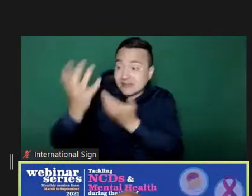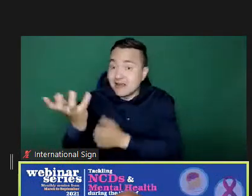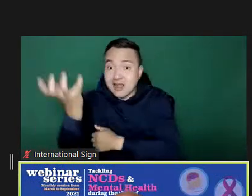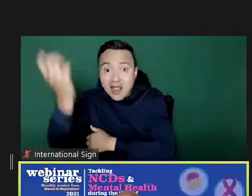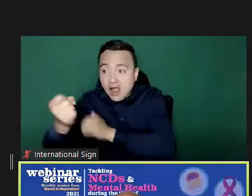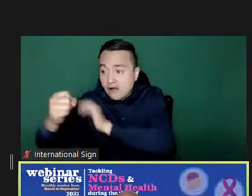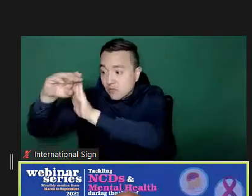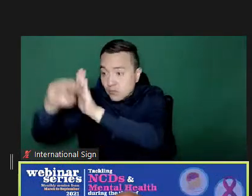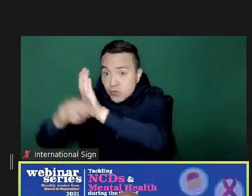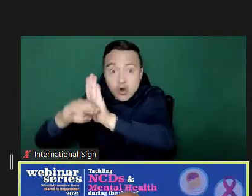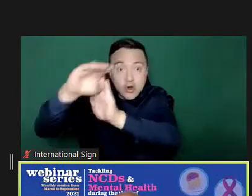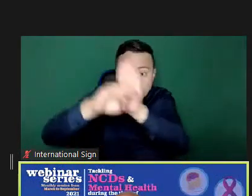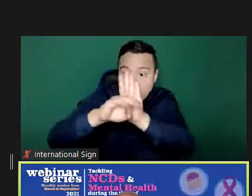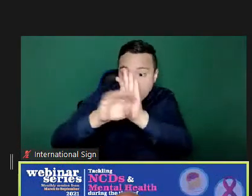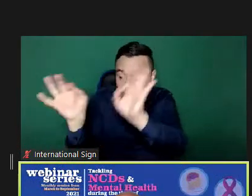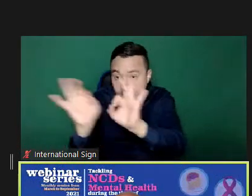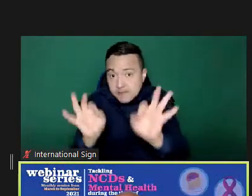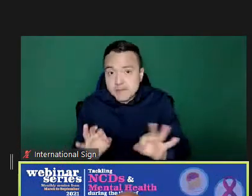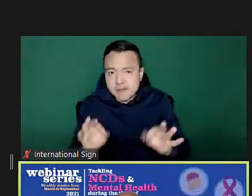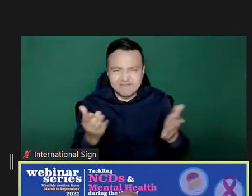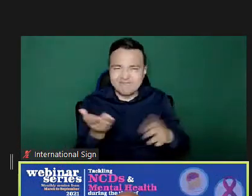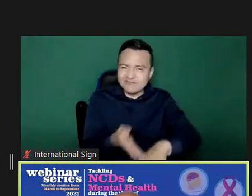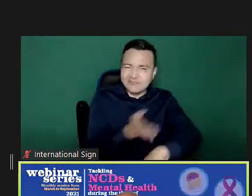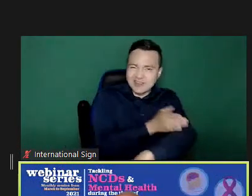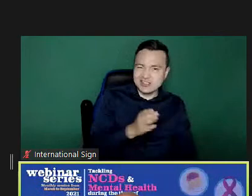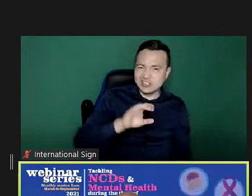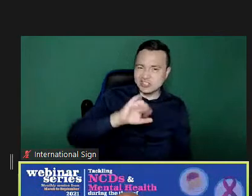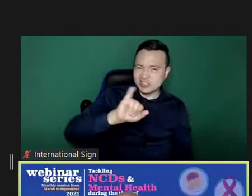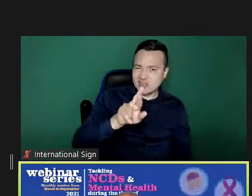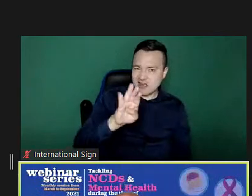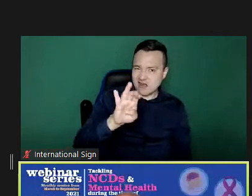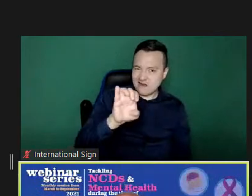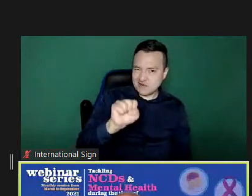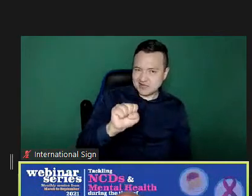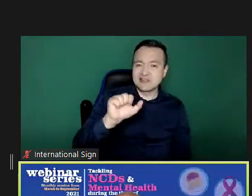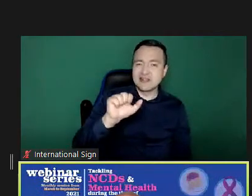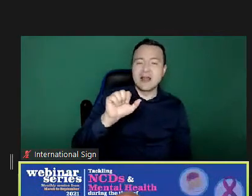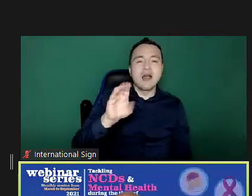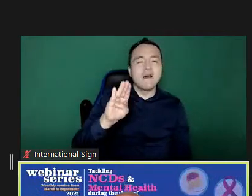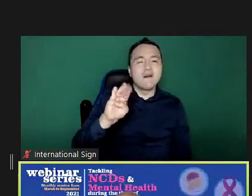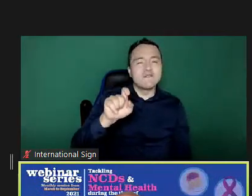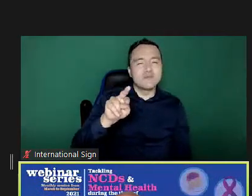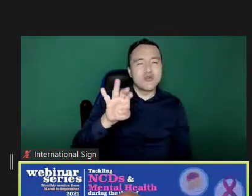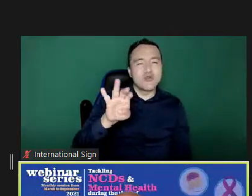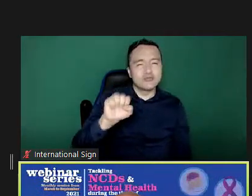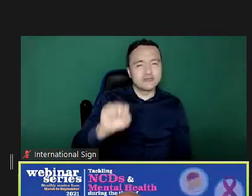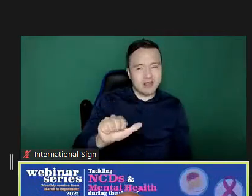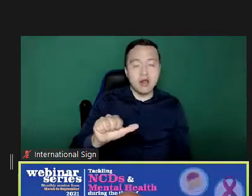time of the pandemic and afterwards, if we are to realize the level of health care that we need for populations.